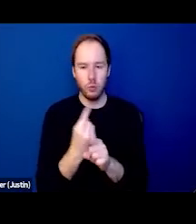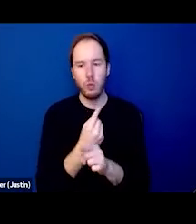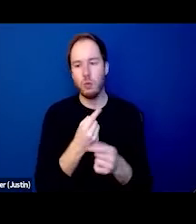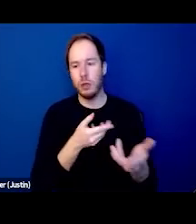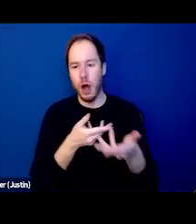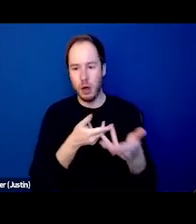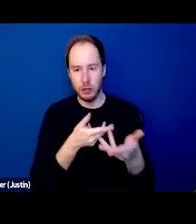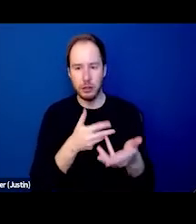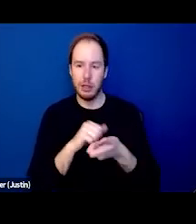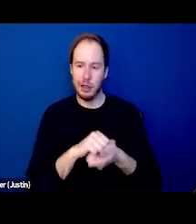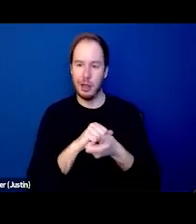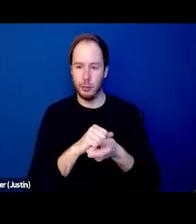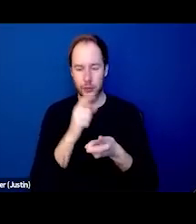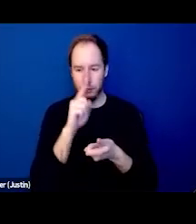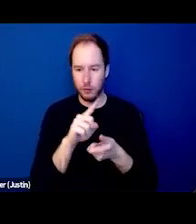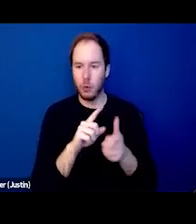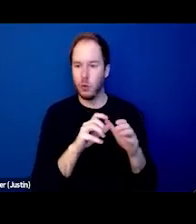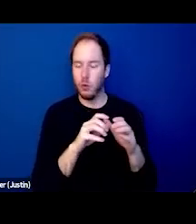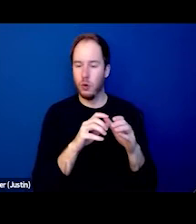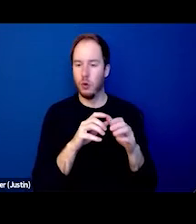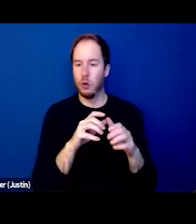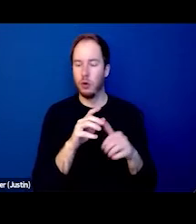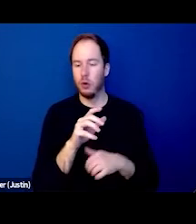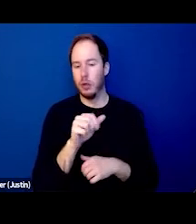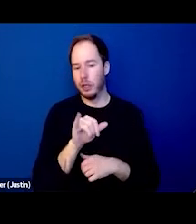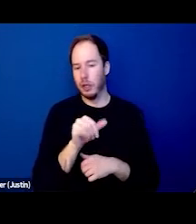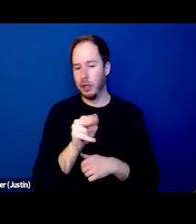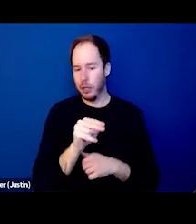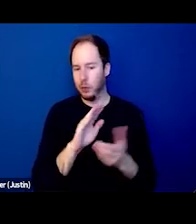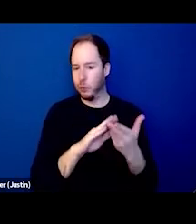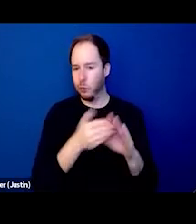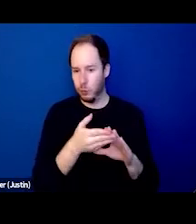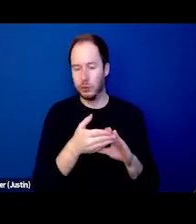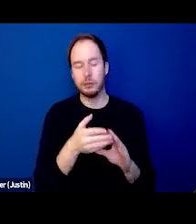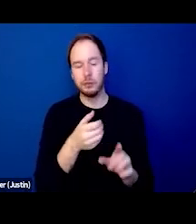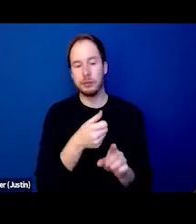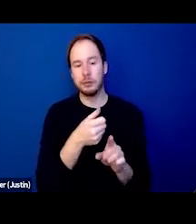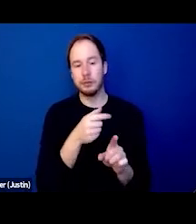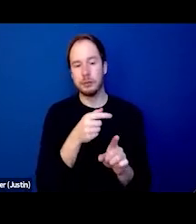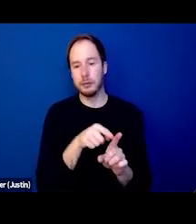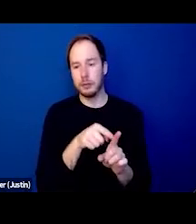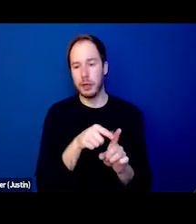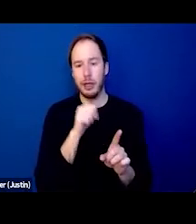and collaboration with native communities. And I wanna point out that this isn't always specific